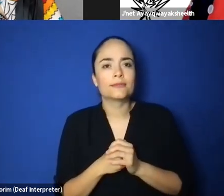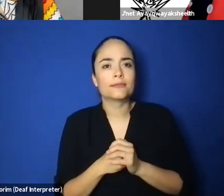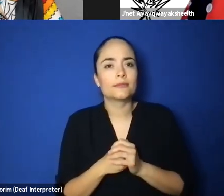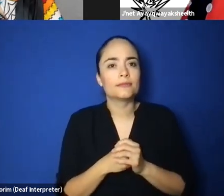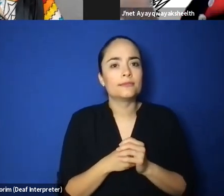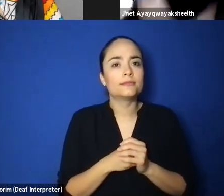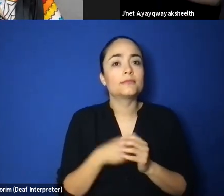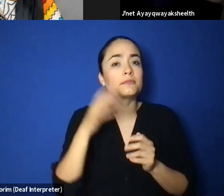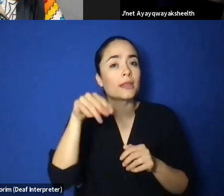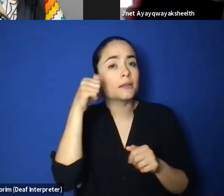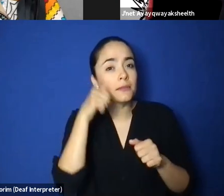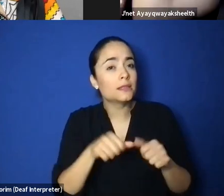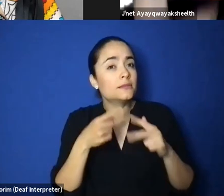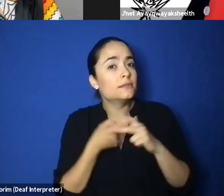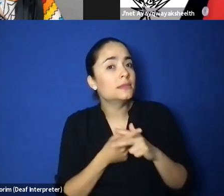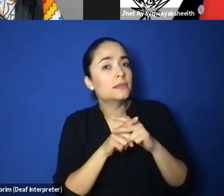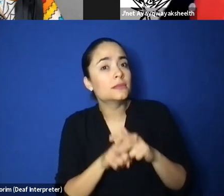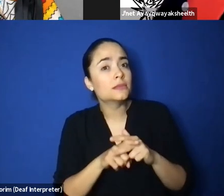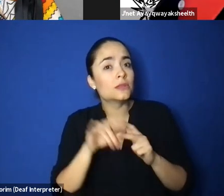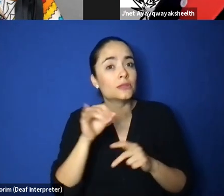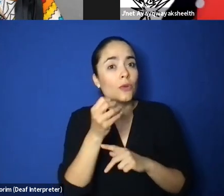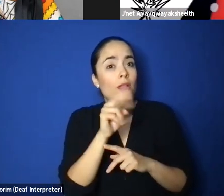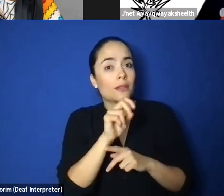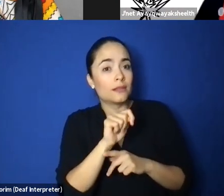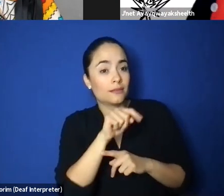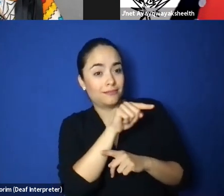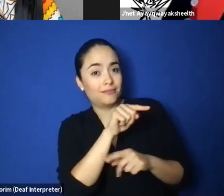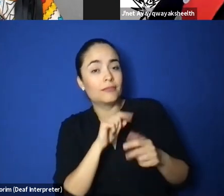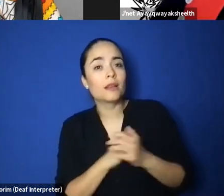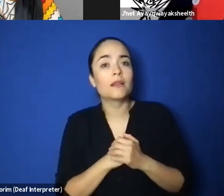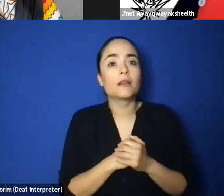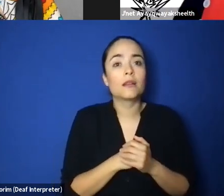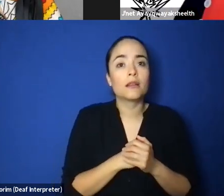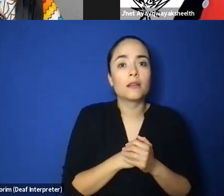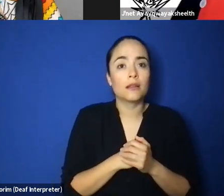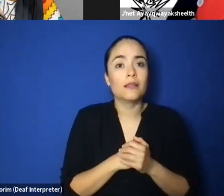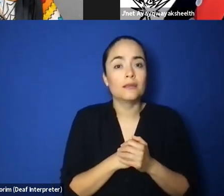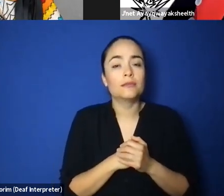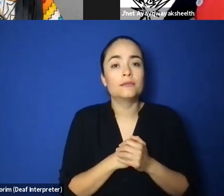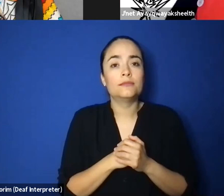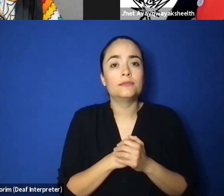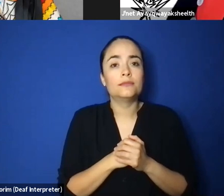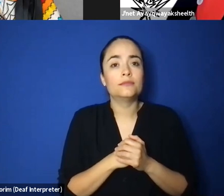I, growing up, like, my mom, she wasn't a dancer, and my family weren't dancers, because